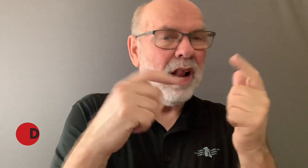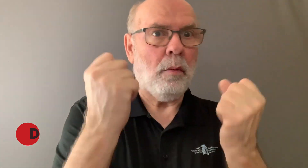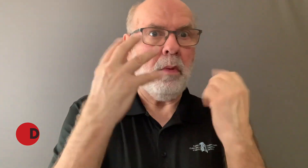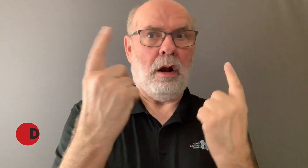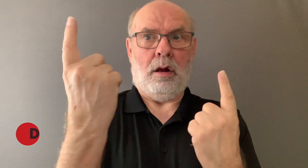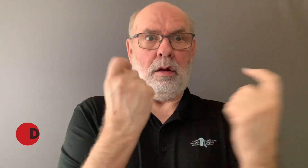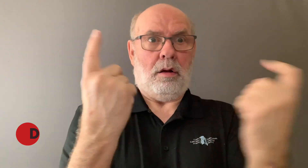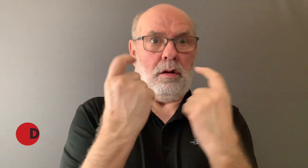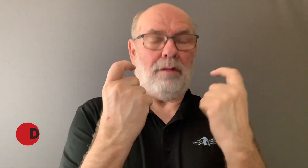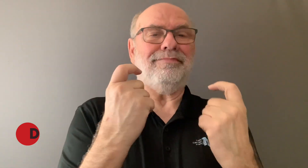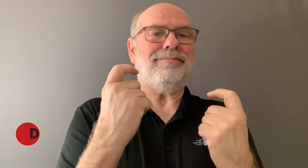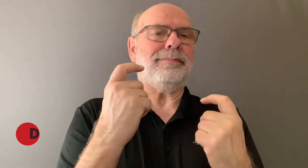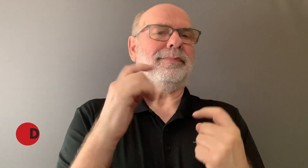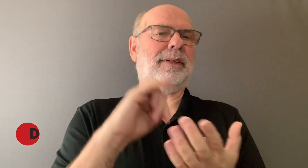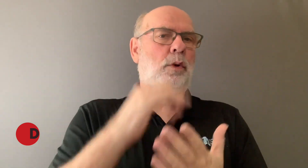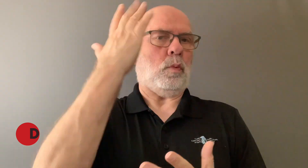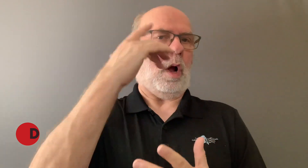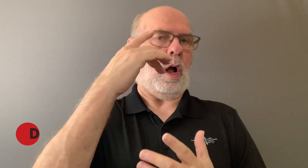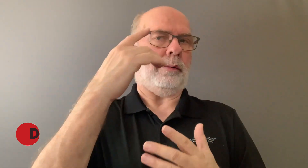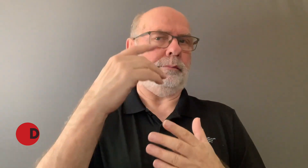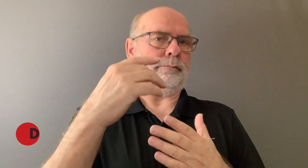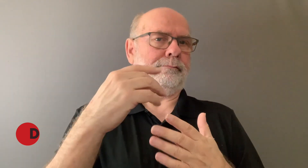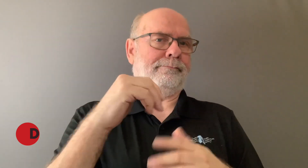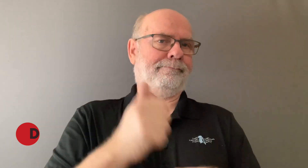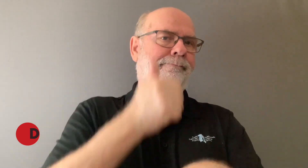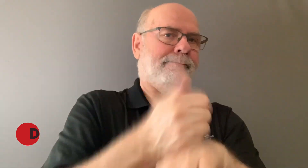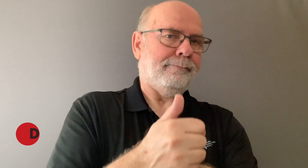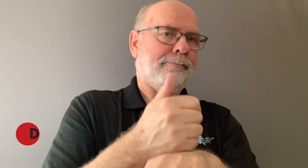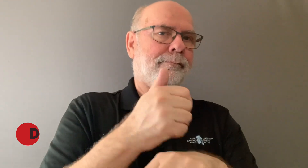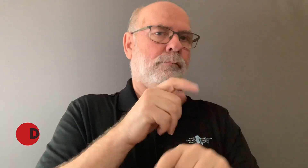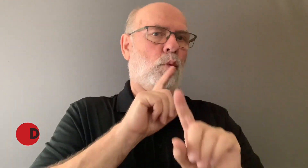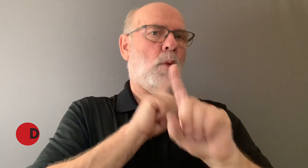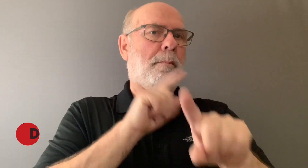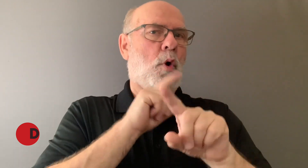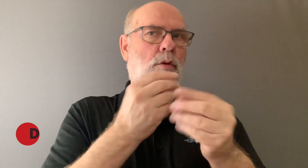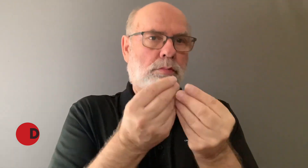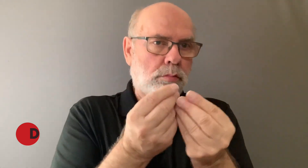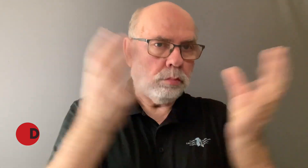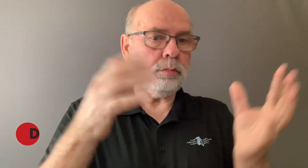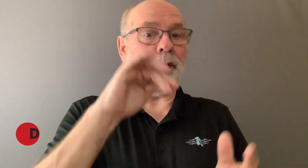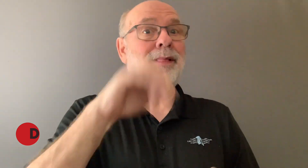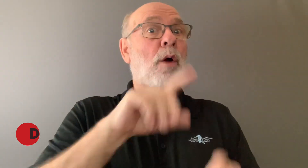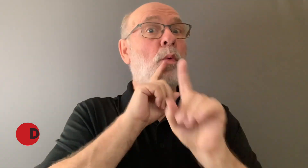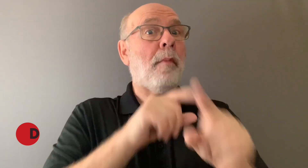we decided to do this report to get the information out.